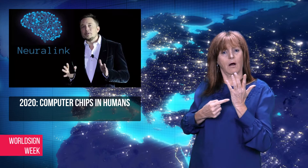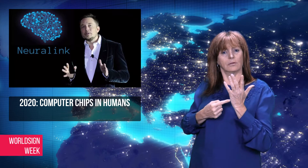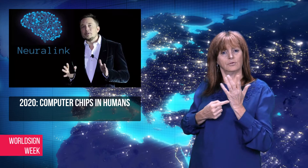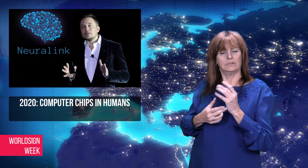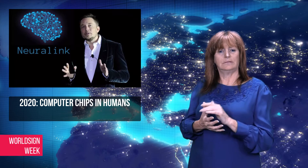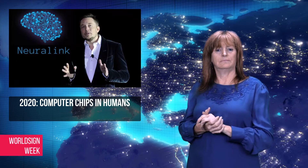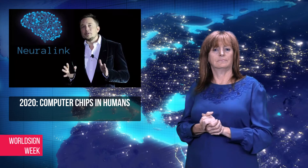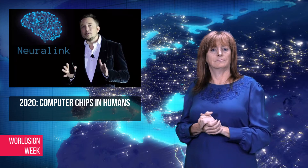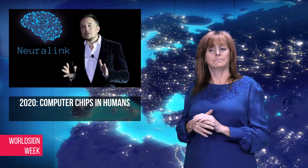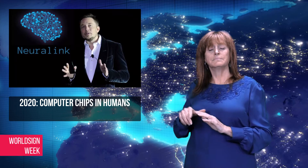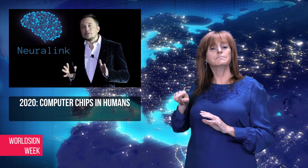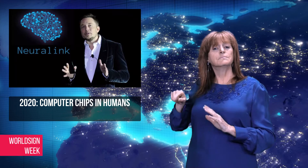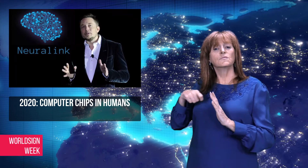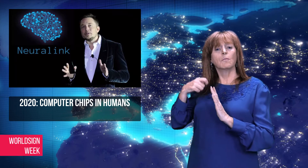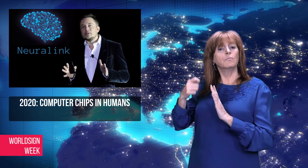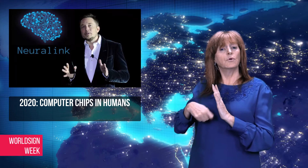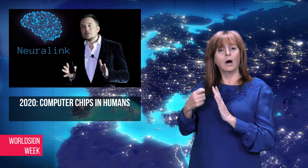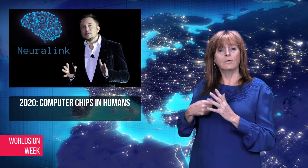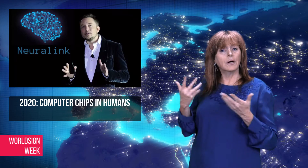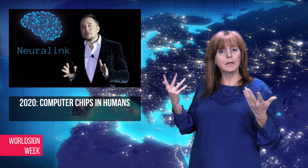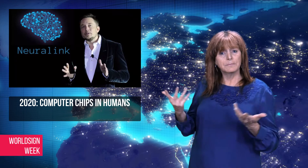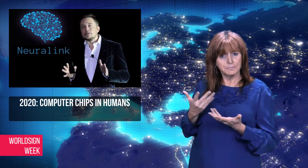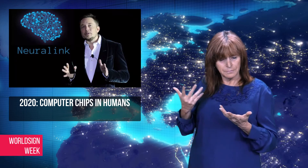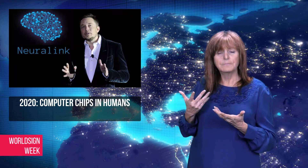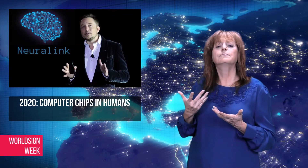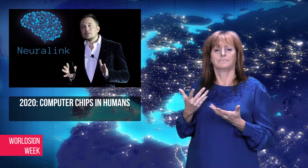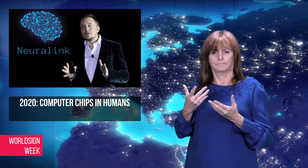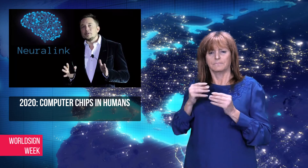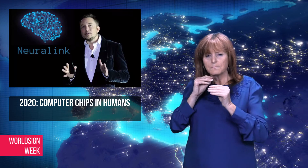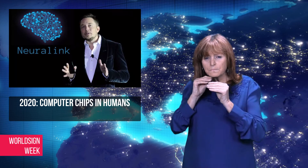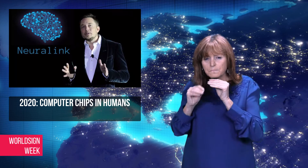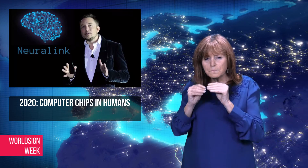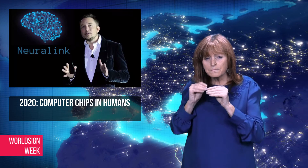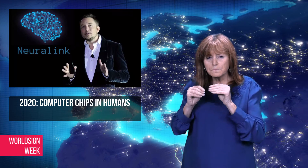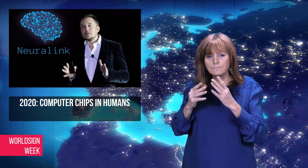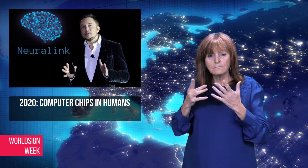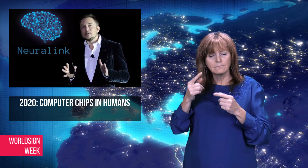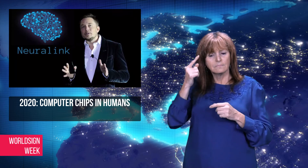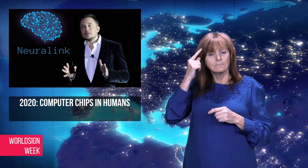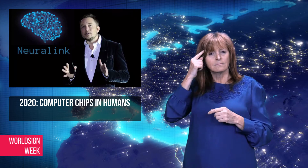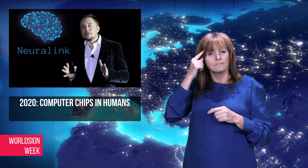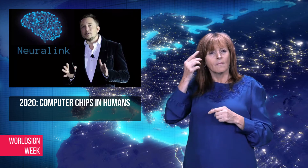Their project: to develop artificial intelligence